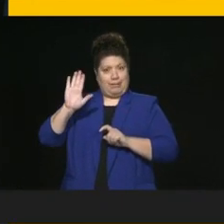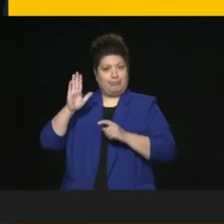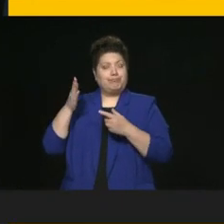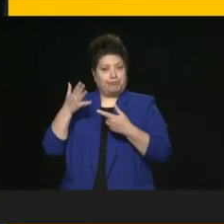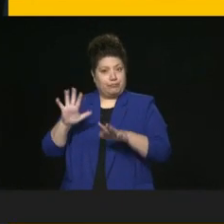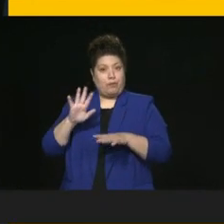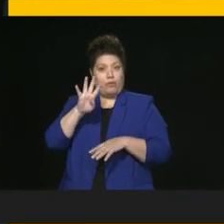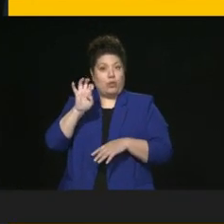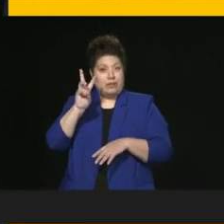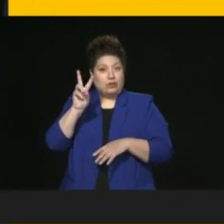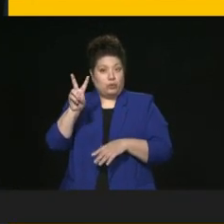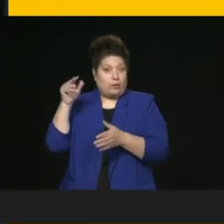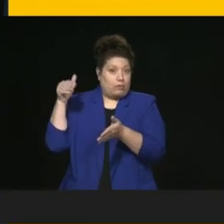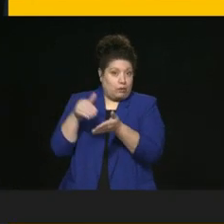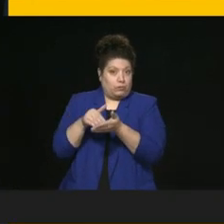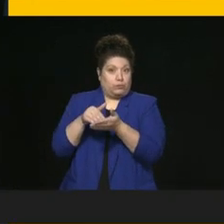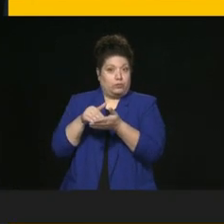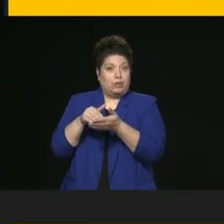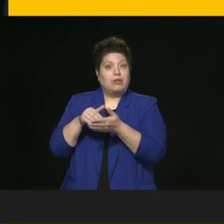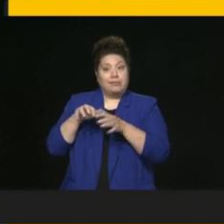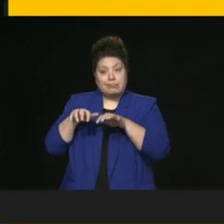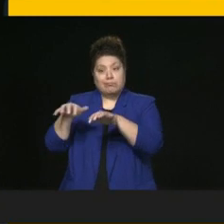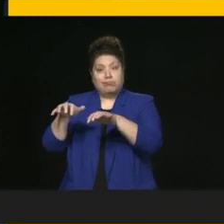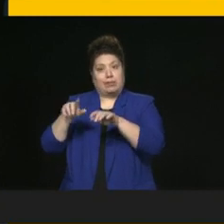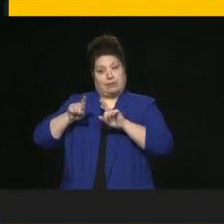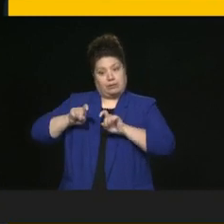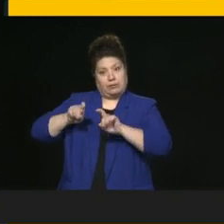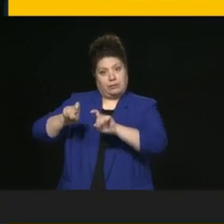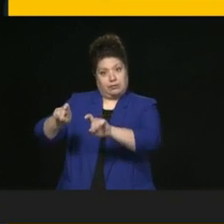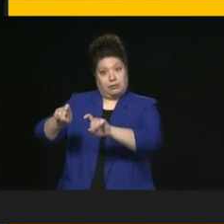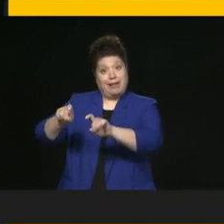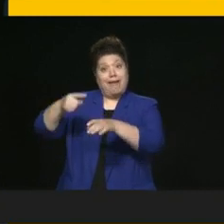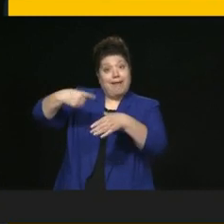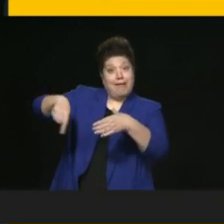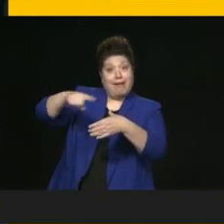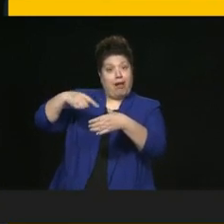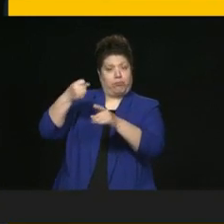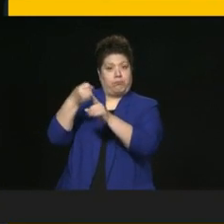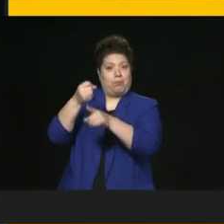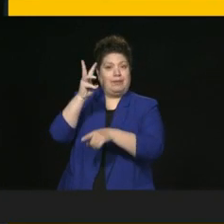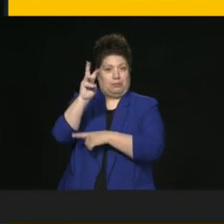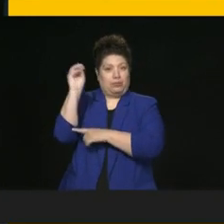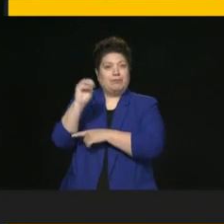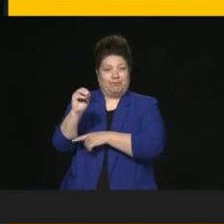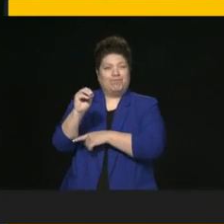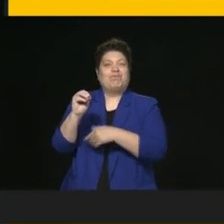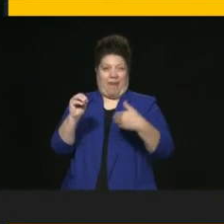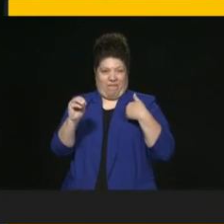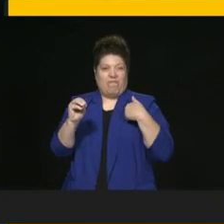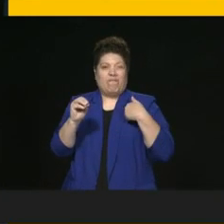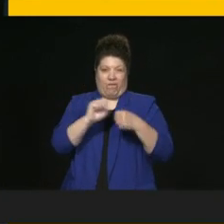COMPLETED TESTS FOR OVER 452,000